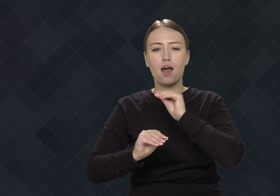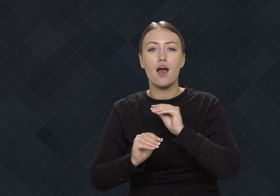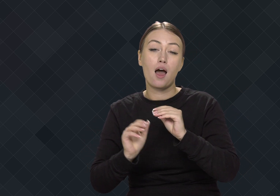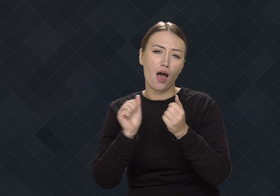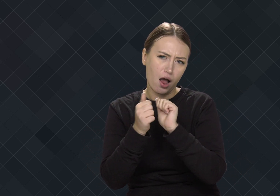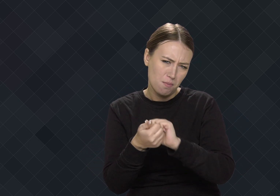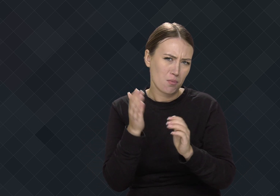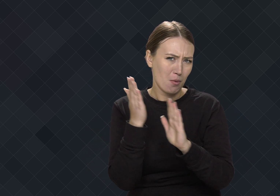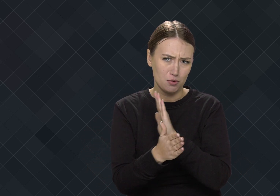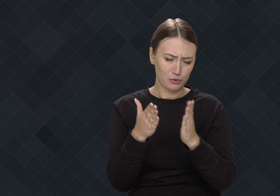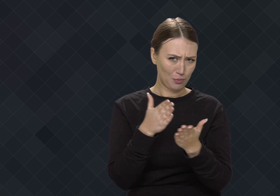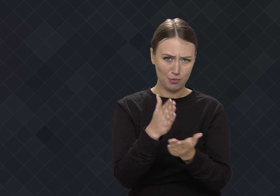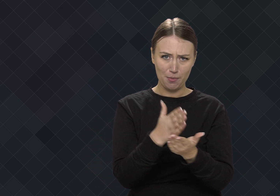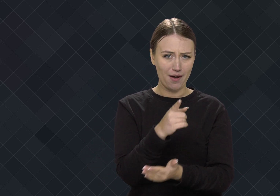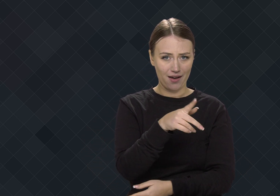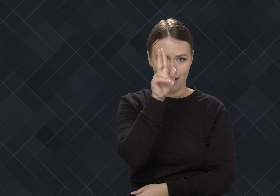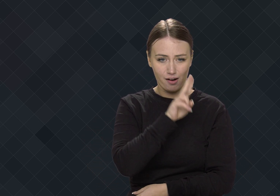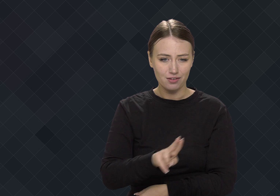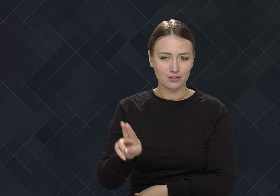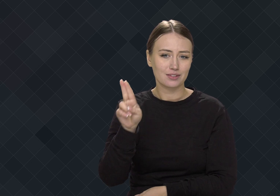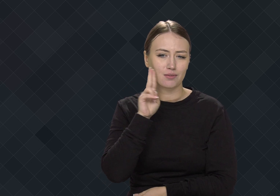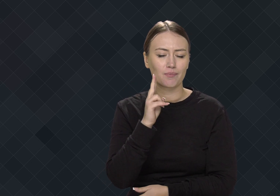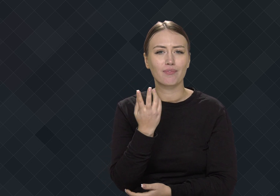or help their parents.